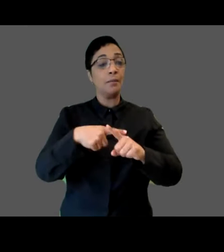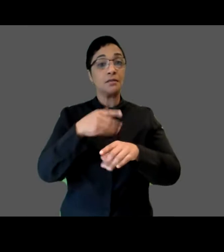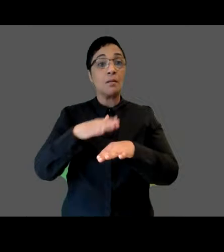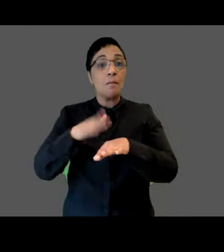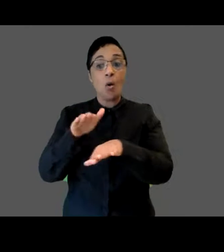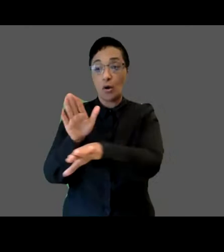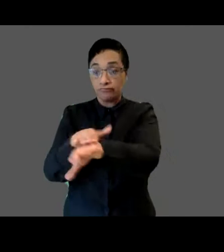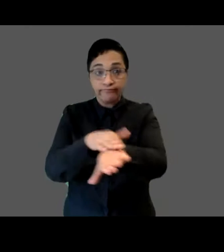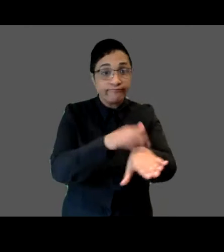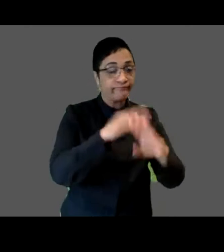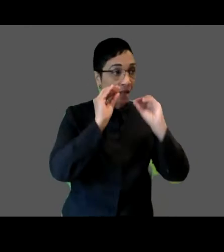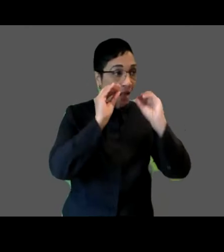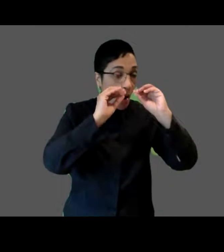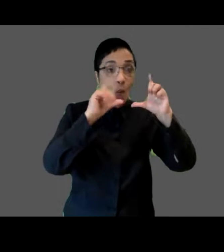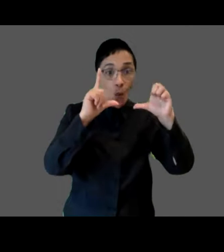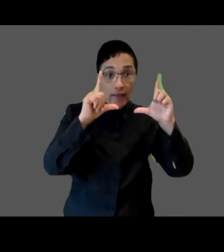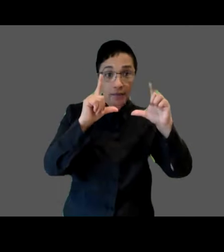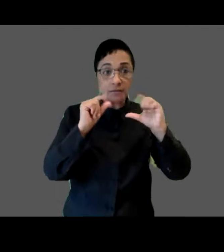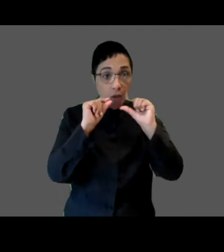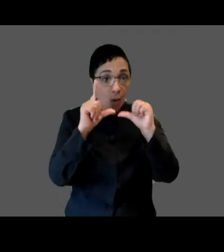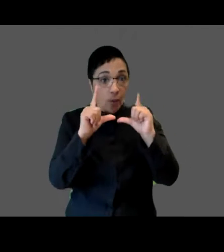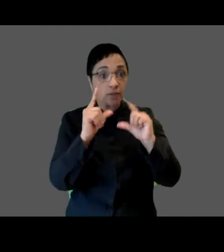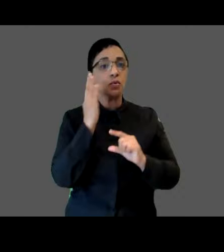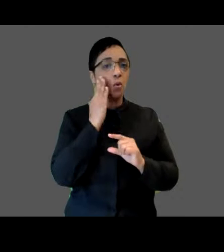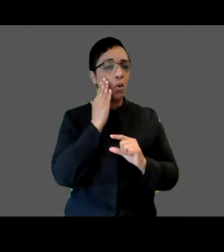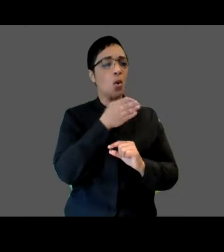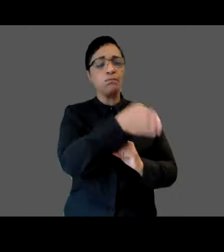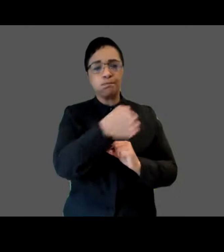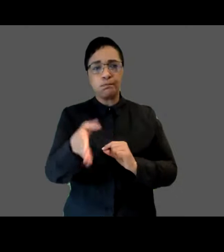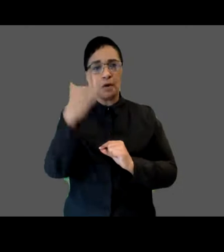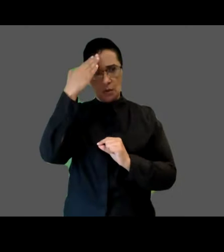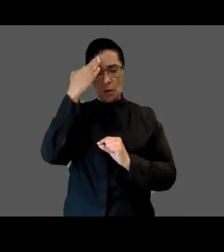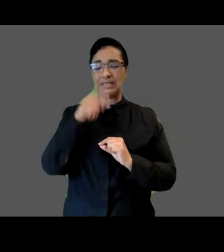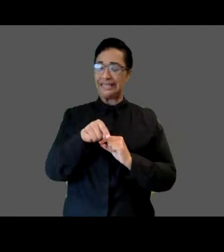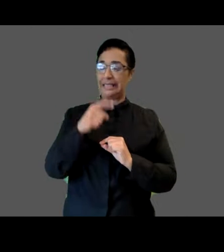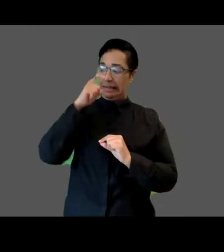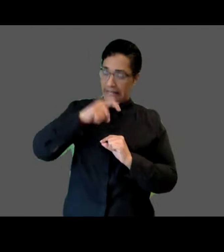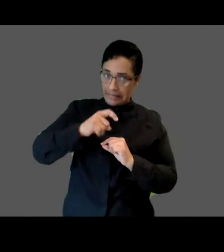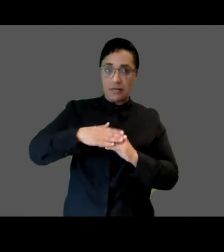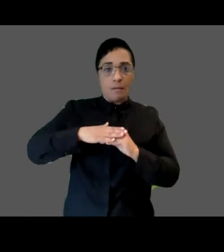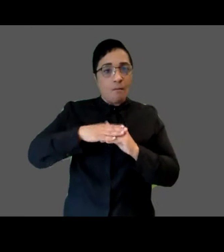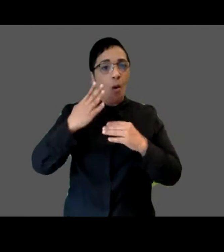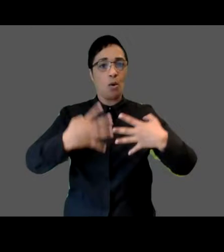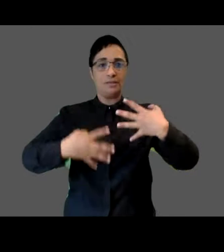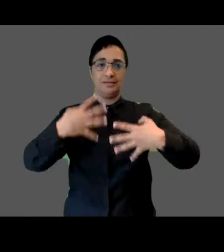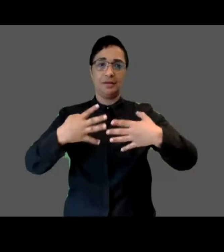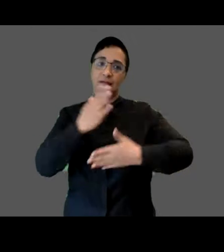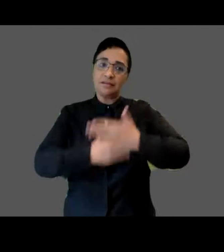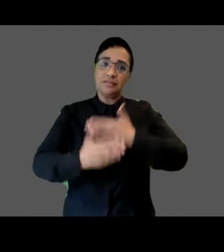action that we do and I'm sure everybody in this room does in terms of the need of increasing data for persons with disabilities.